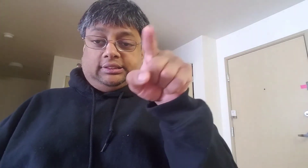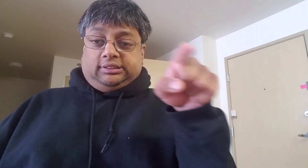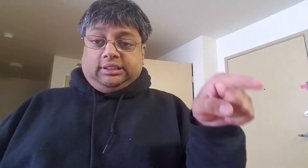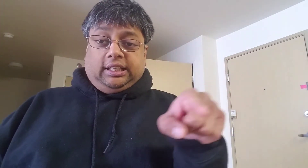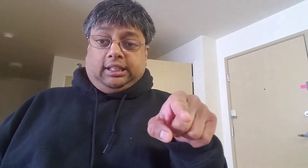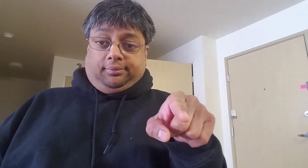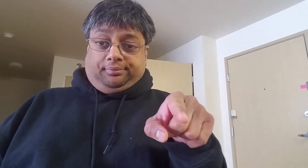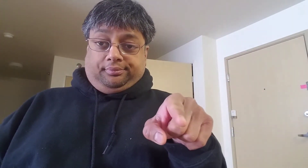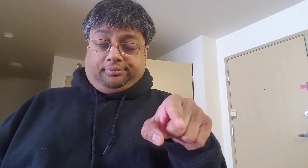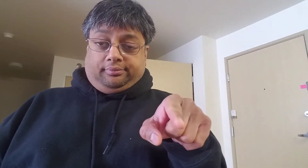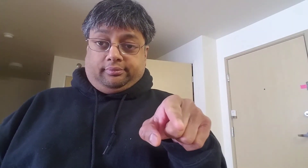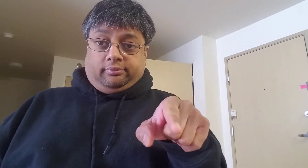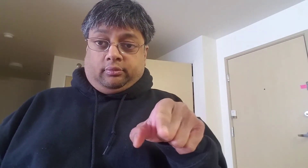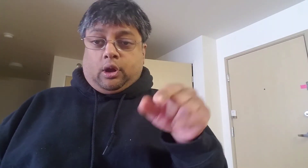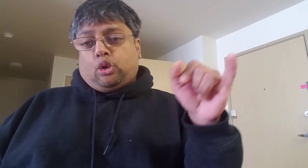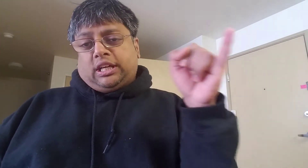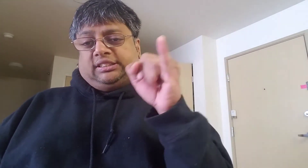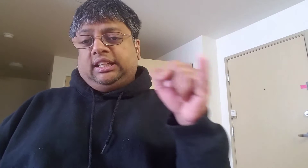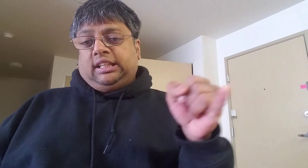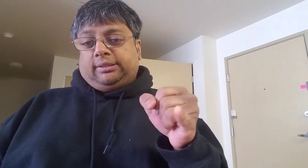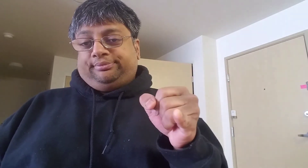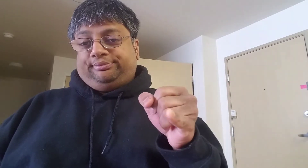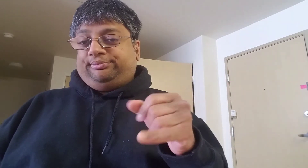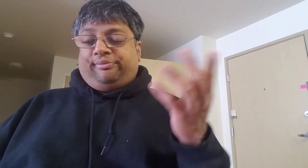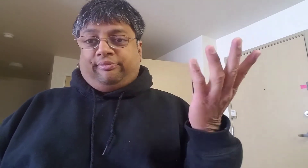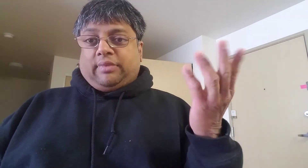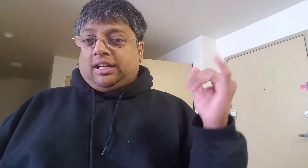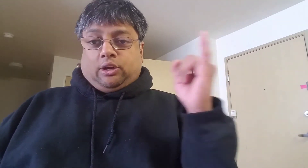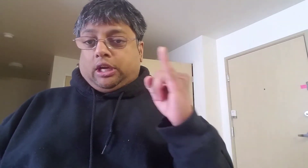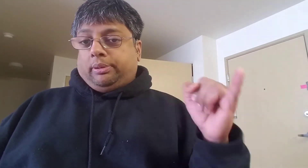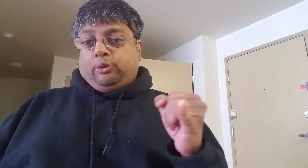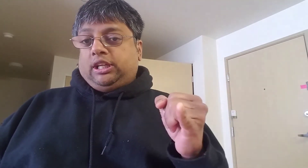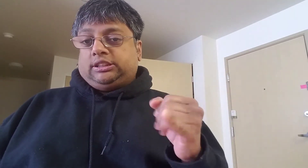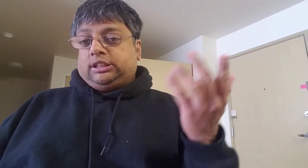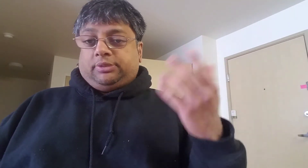"Z" Or (another "Z" sign" with an "I" in a Z-like fashion)